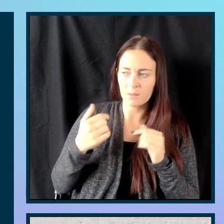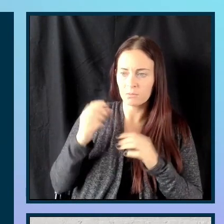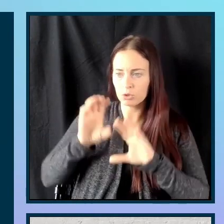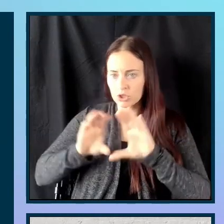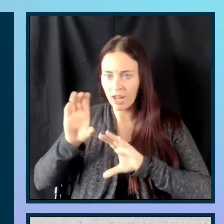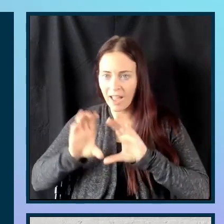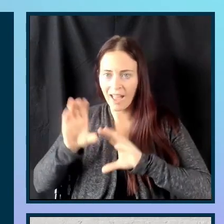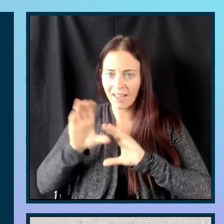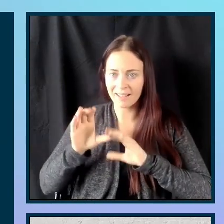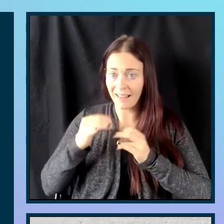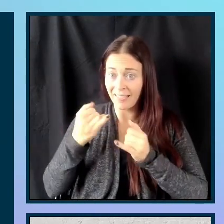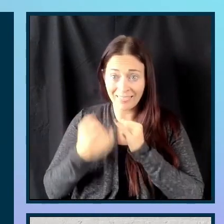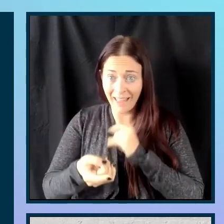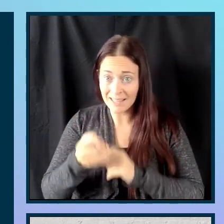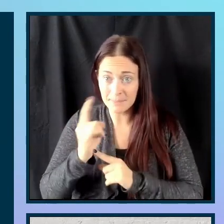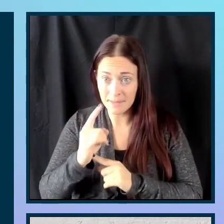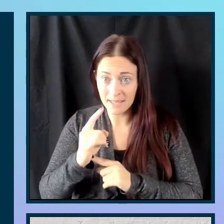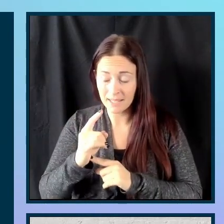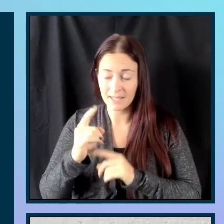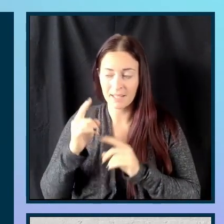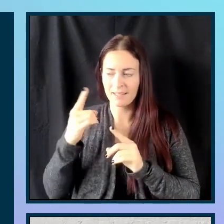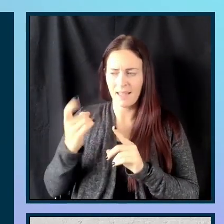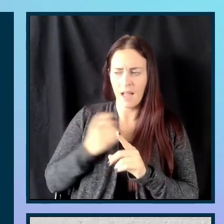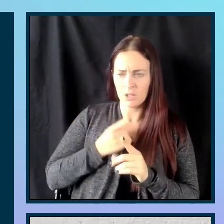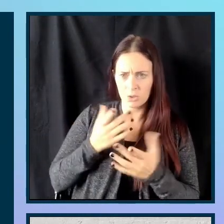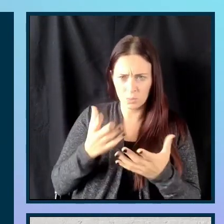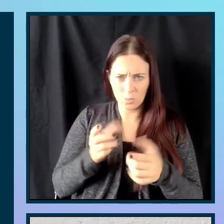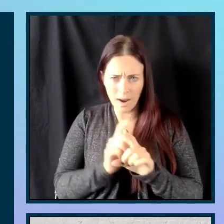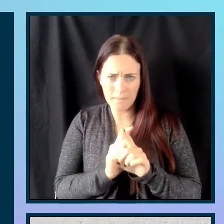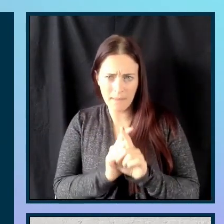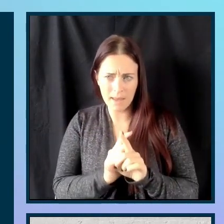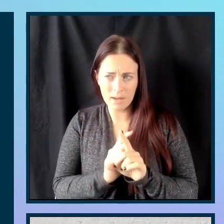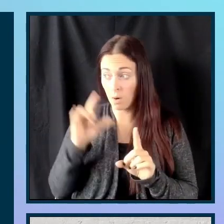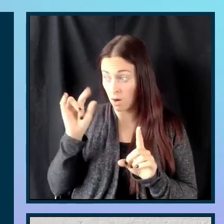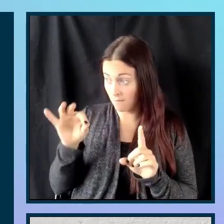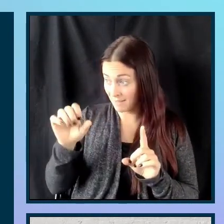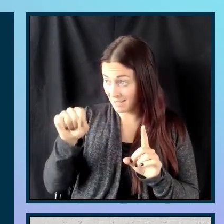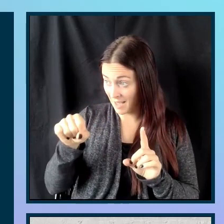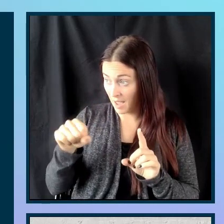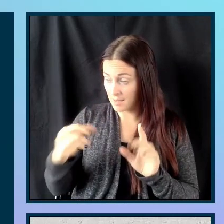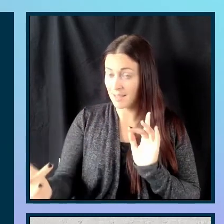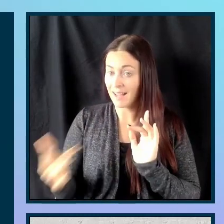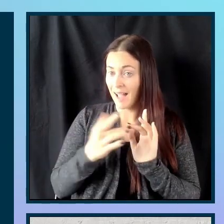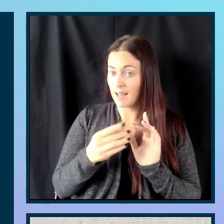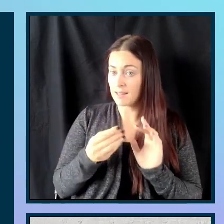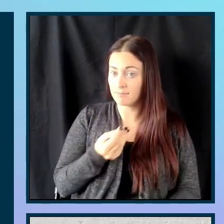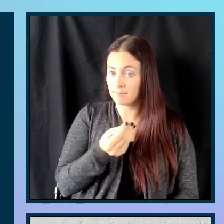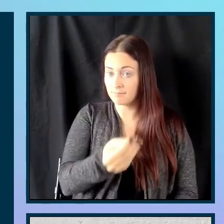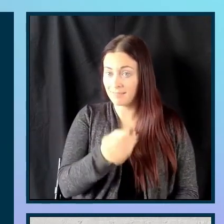and if I was, I should contact so-and-so. Well, so-and-so happened to be a very strong female